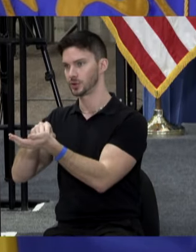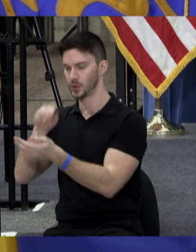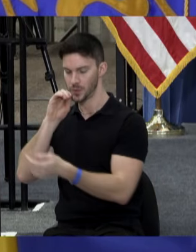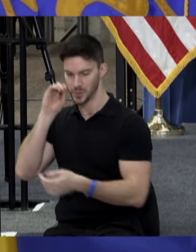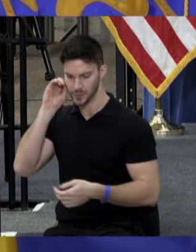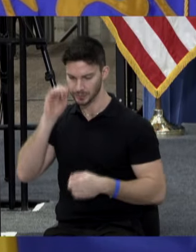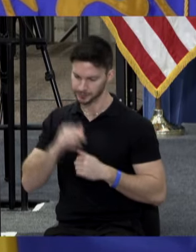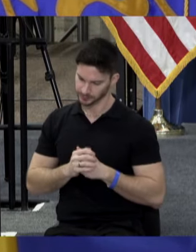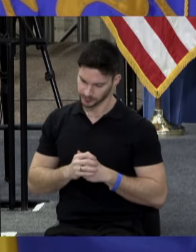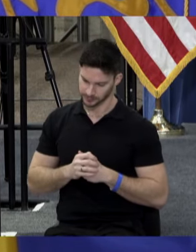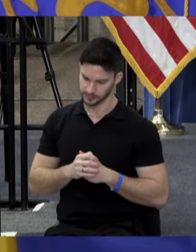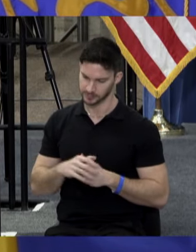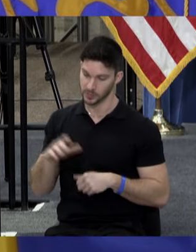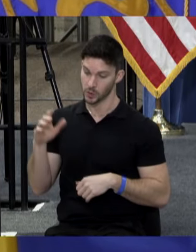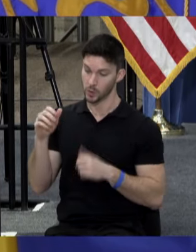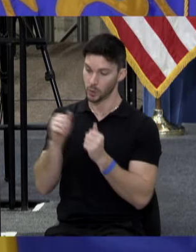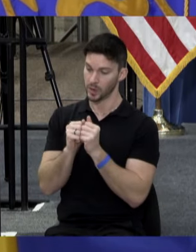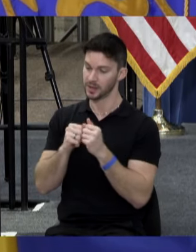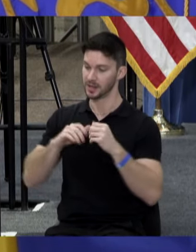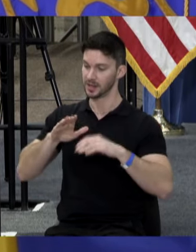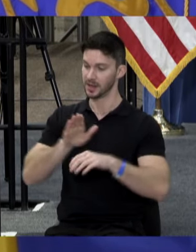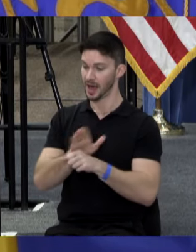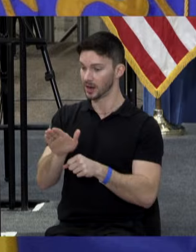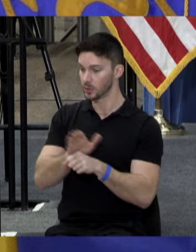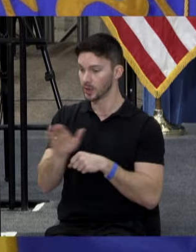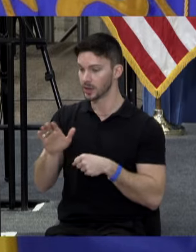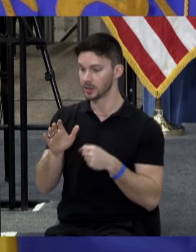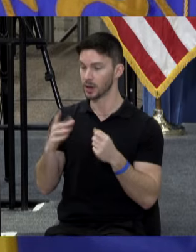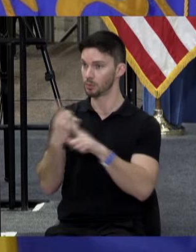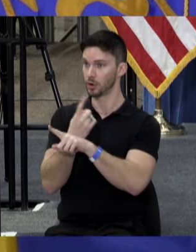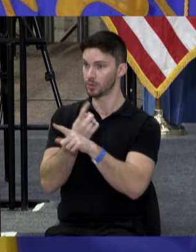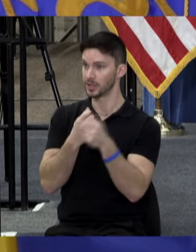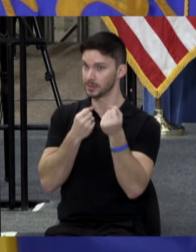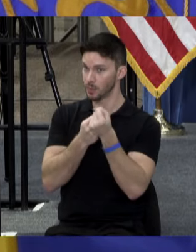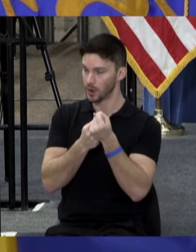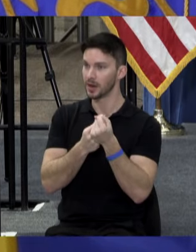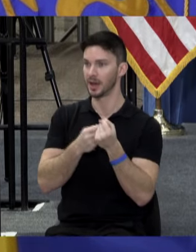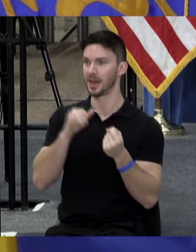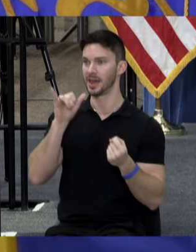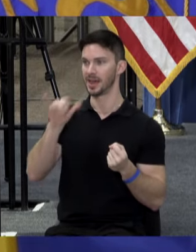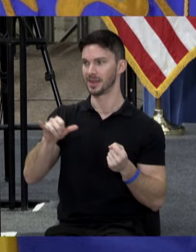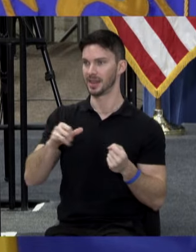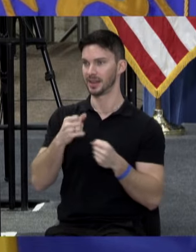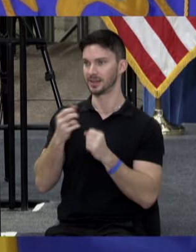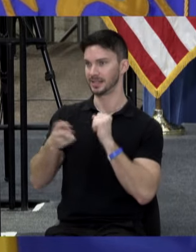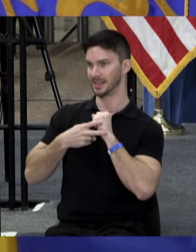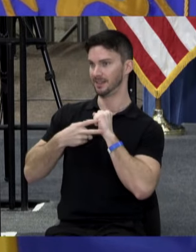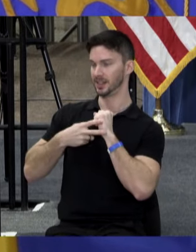appropriate support, the savings can multiply. But family caregivers can't do this alone.